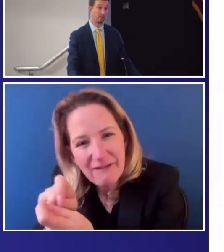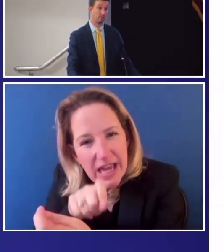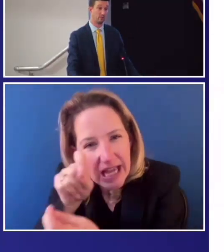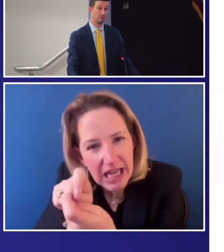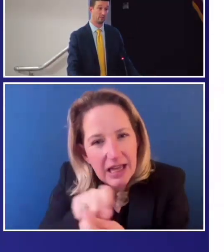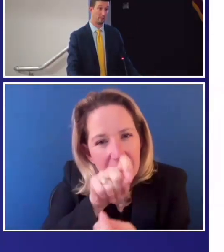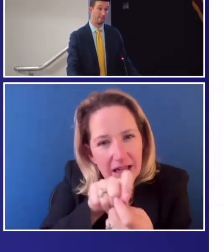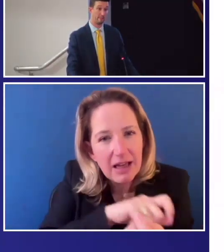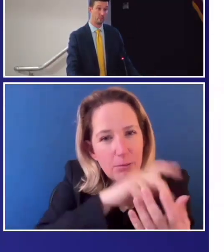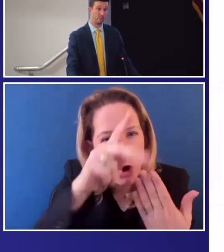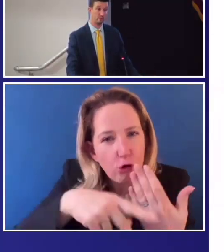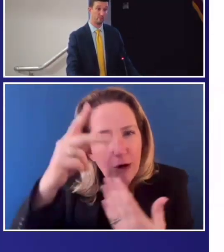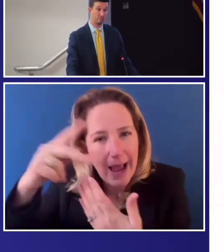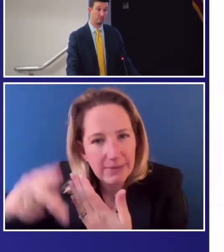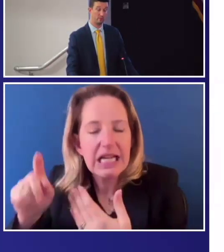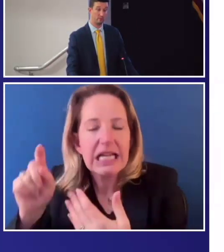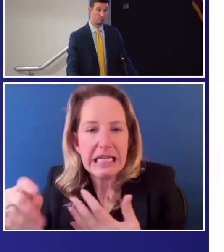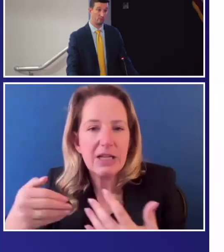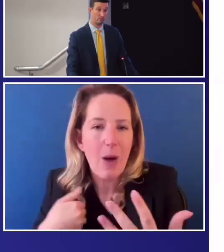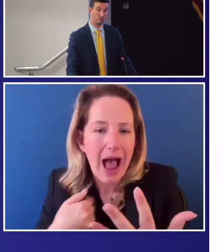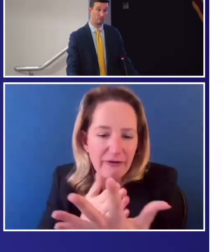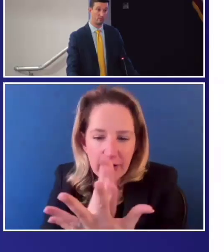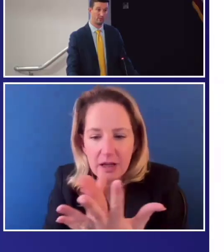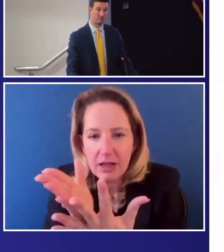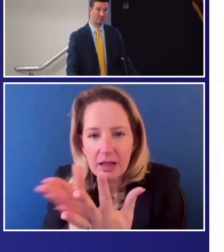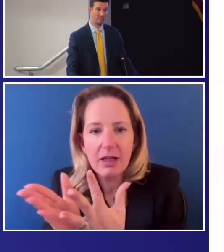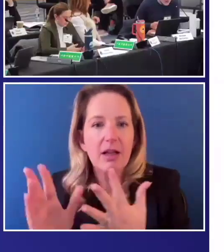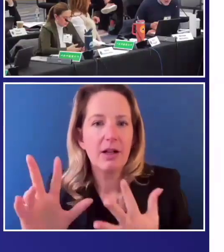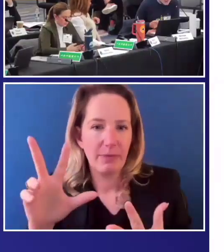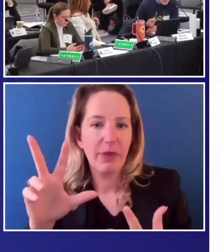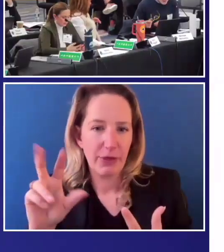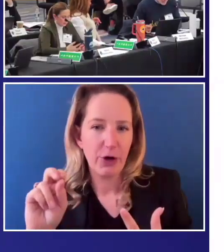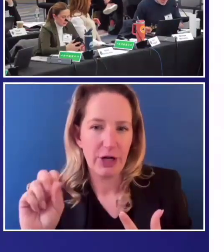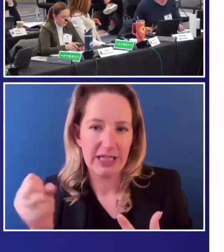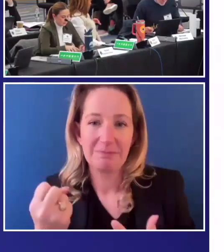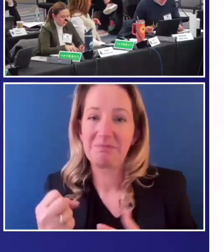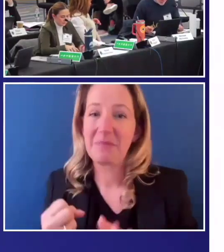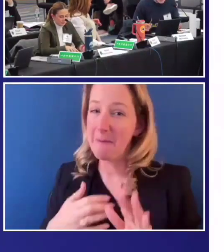Right. And thank you for that example. And not using history as my undergraduate